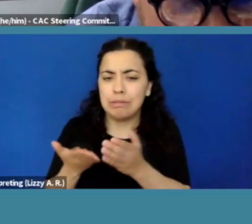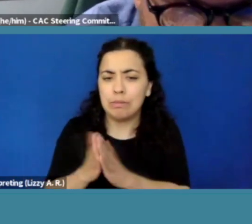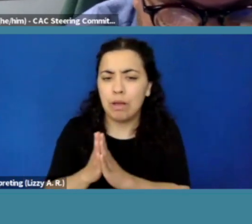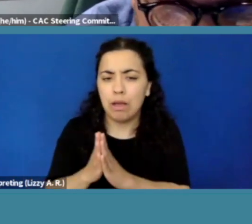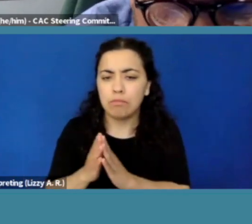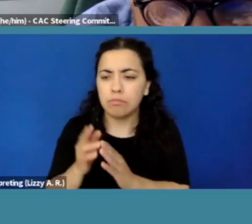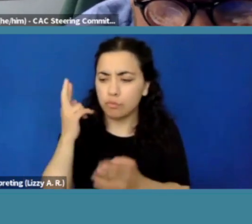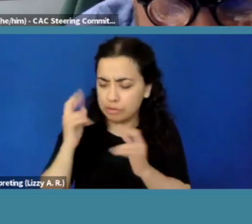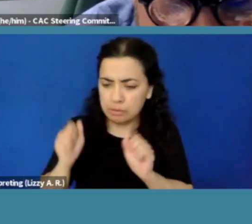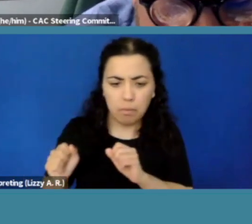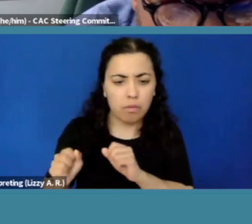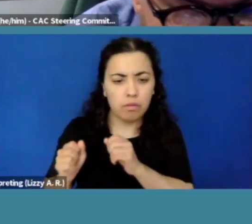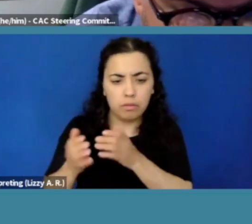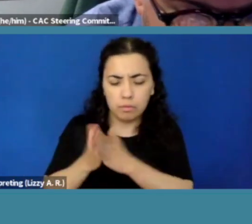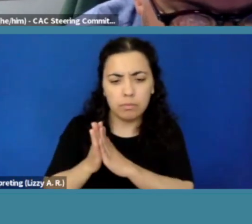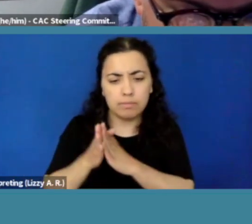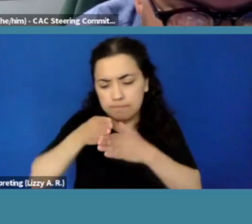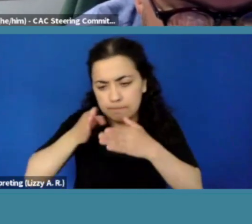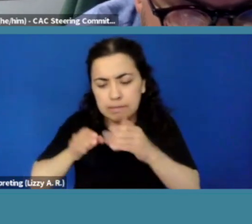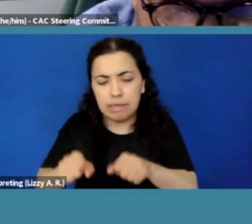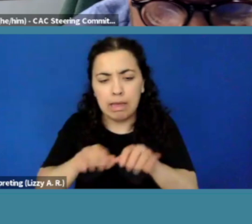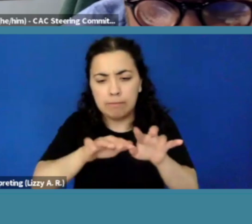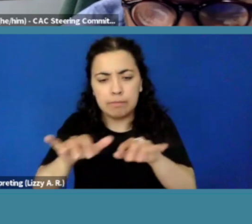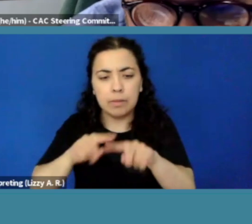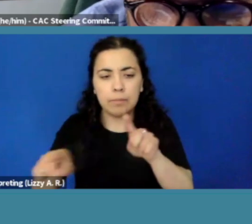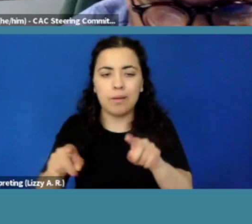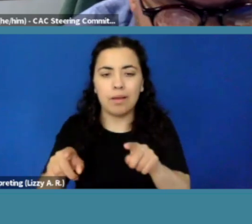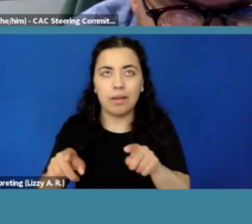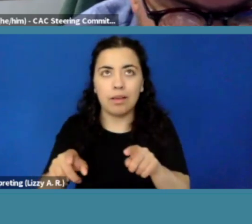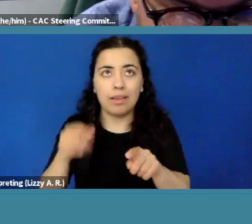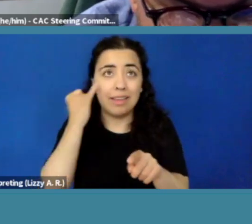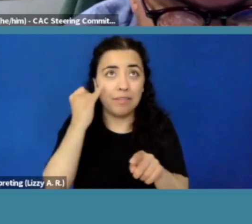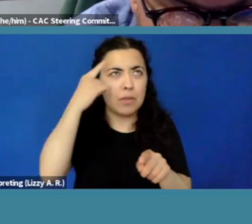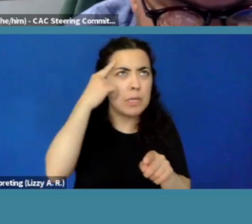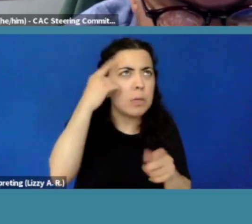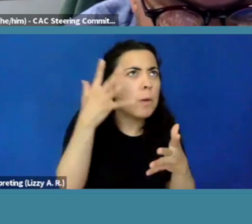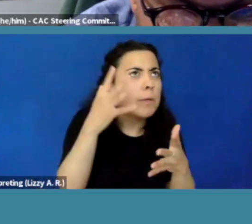for you to complete, but it was not something that was thought of in the drop-down boxes.